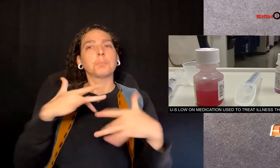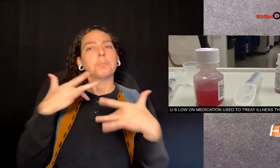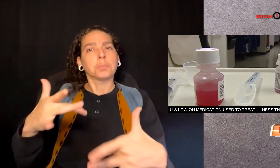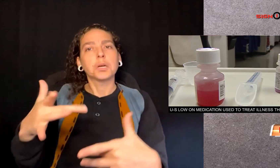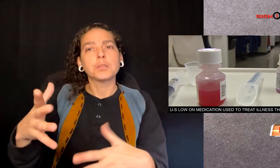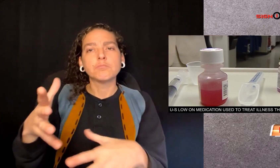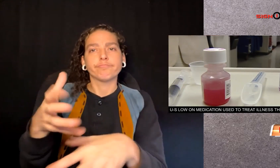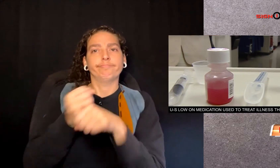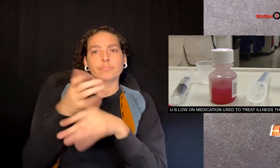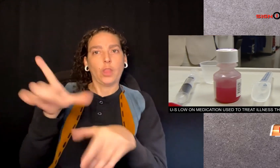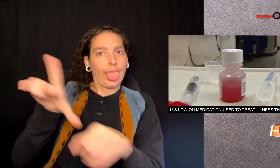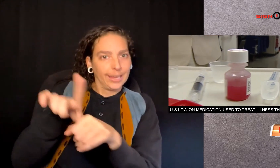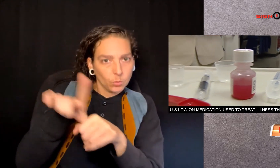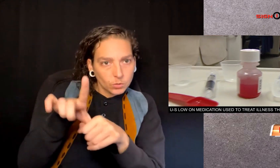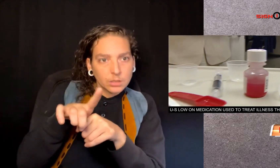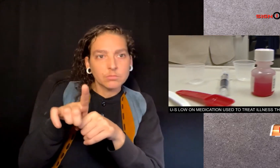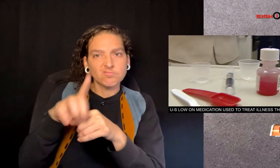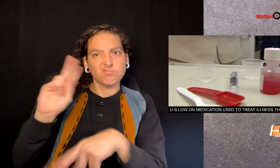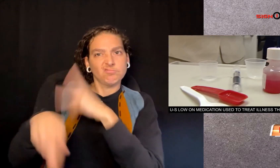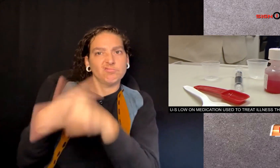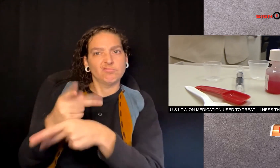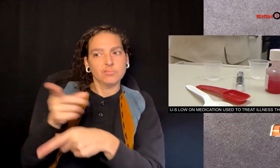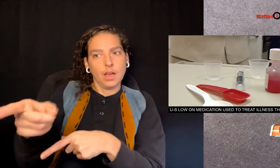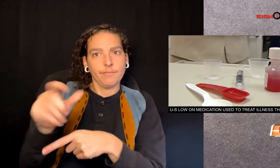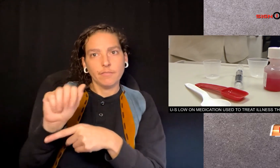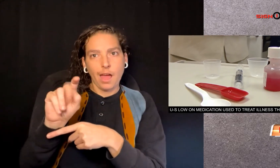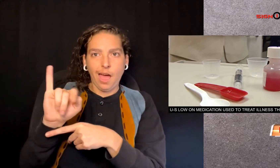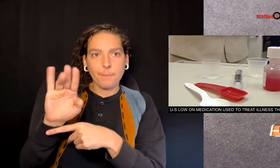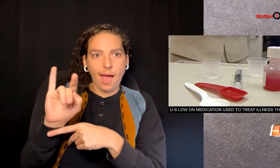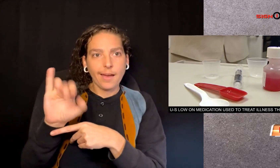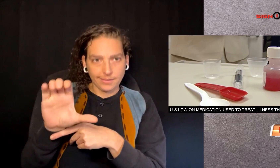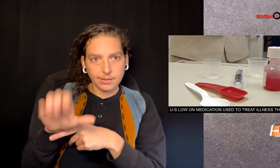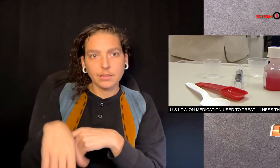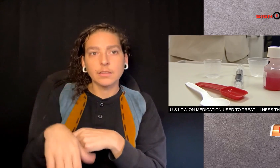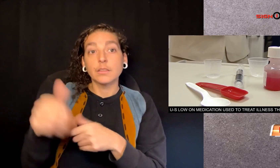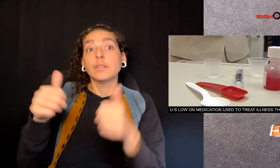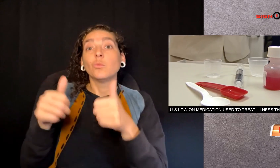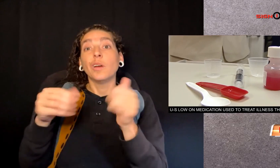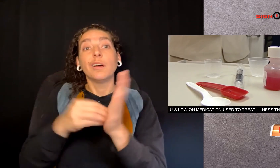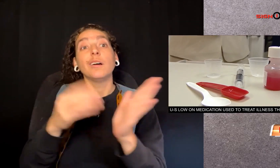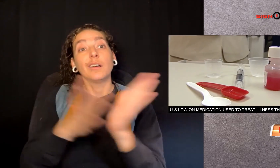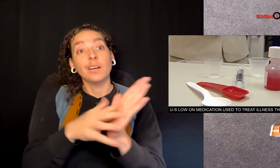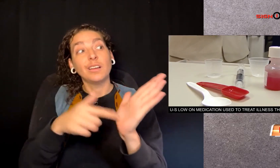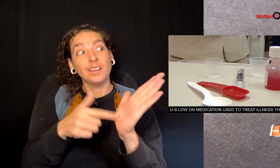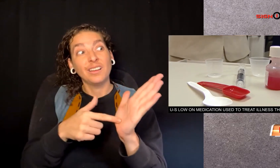generally take the liquid form of the drug which is reportedly where most of the shortages